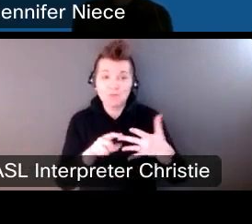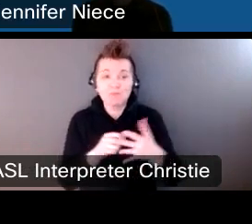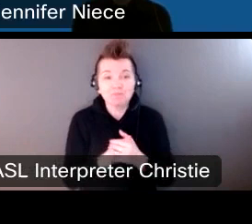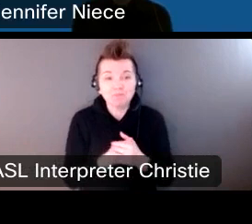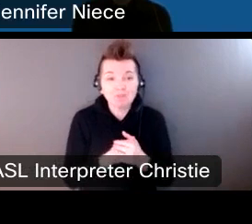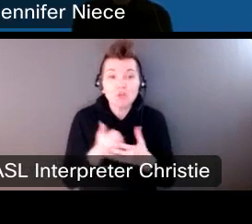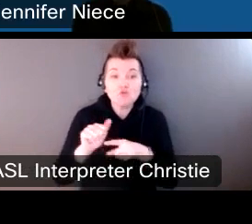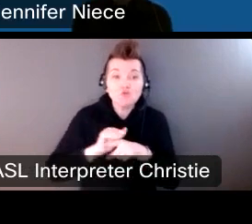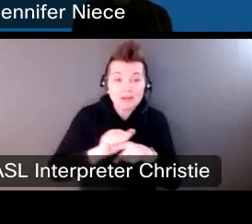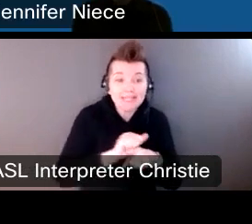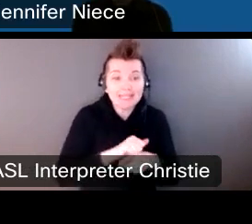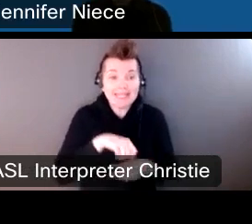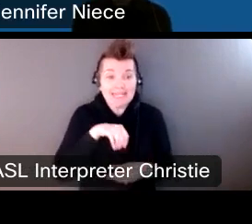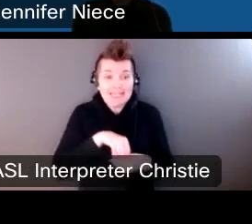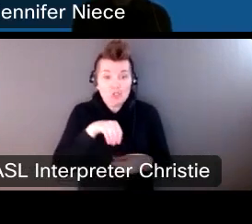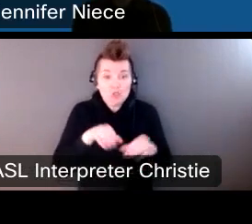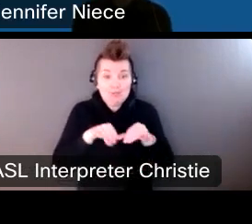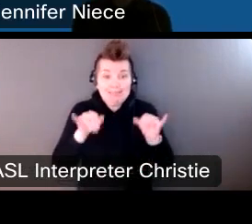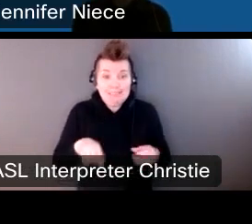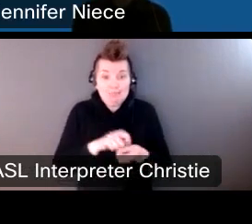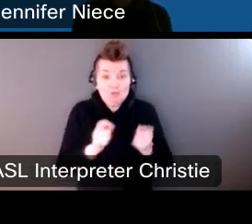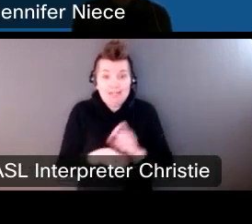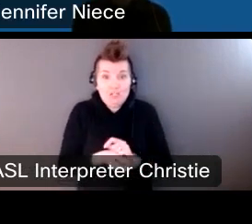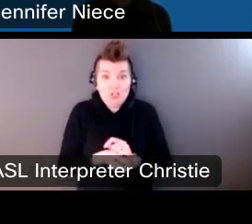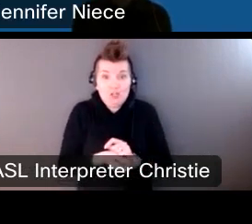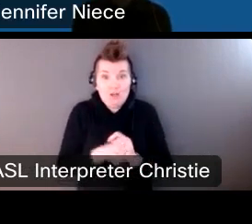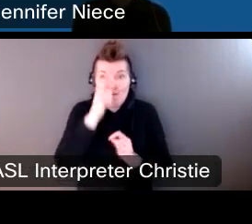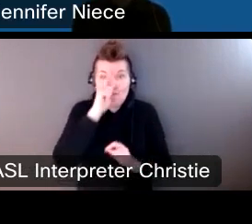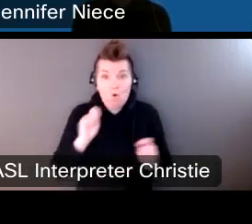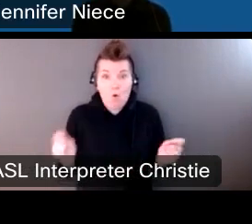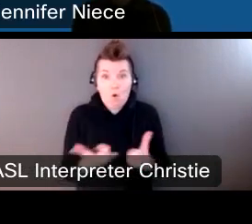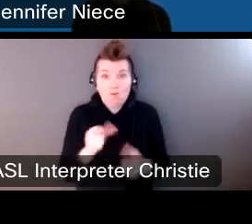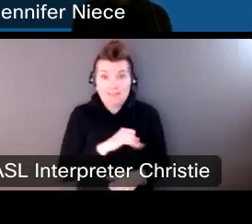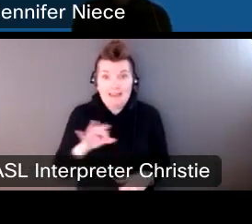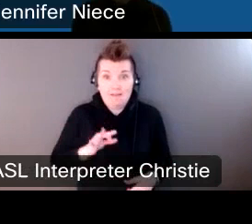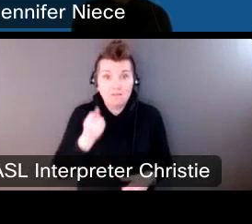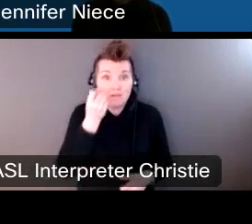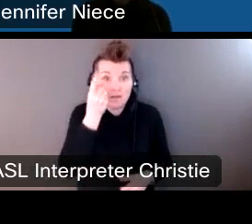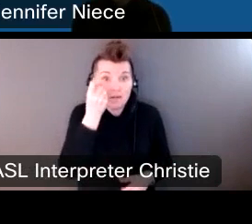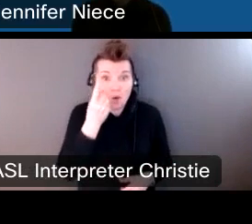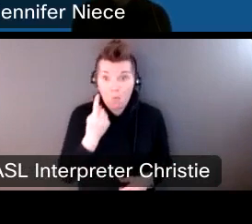Recognizing that this isn't about one person creating some new rules, there's a role for